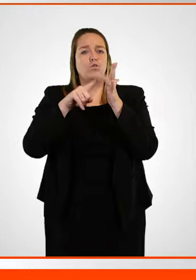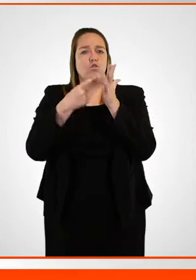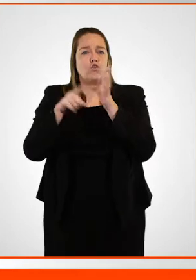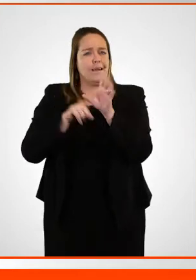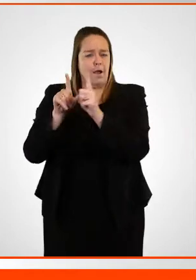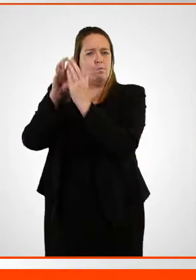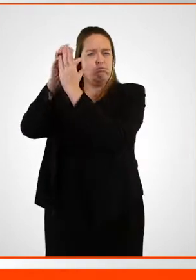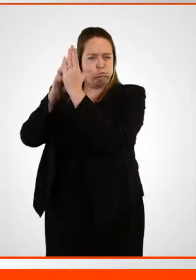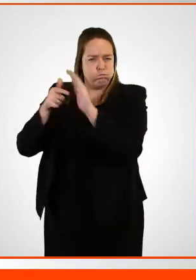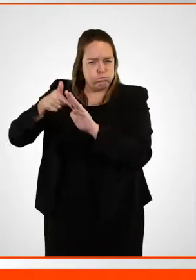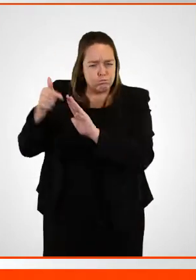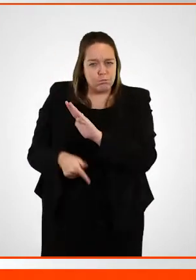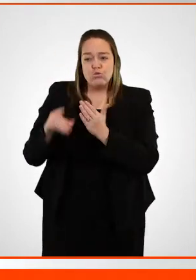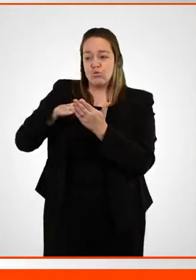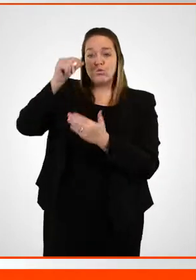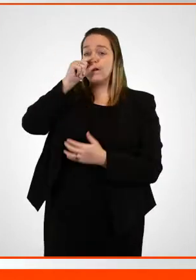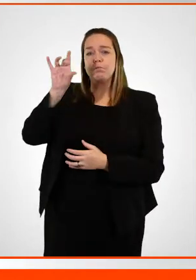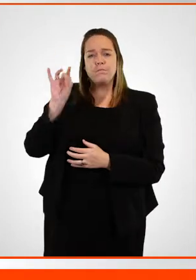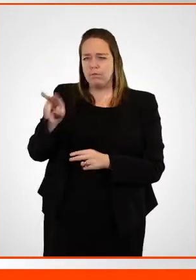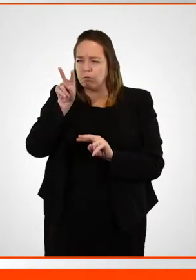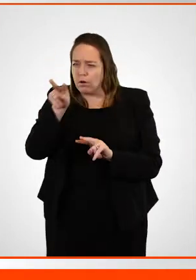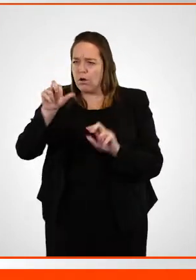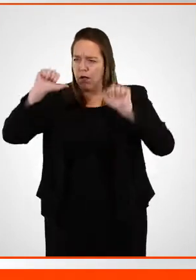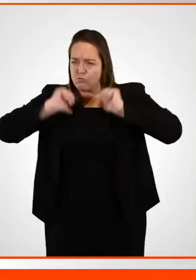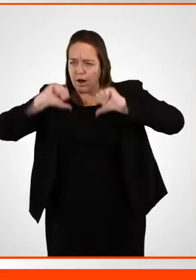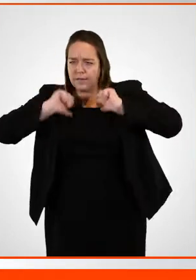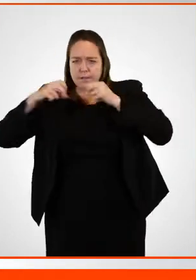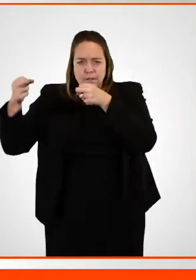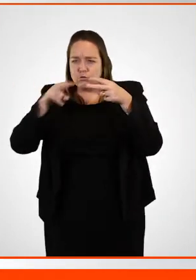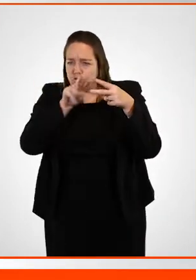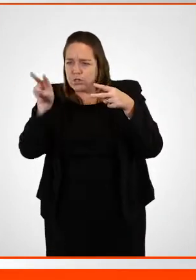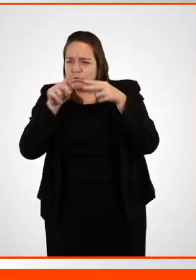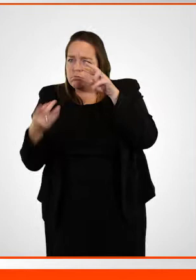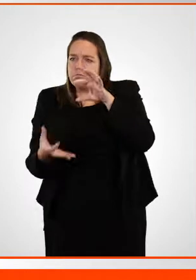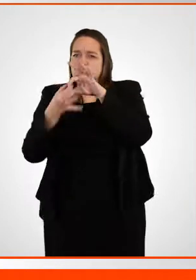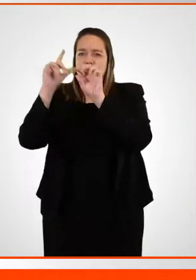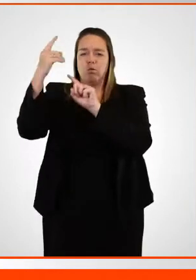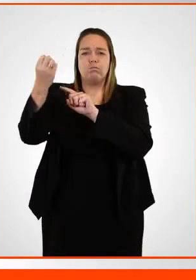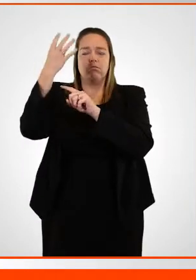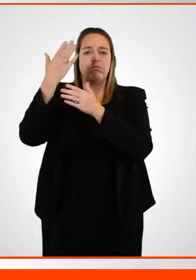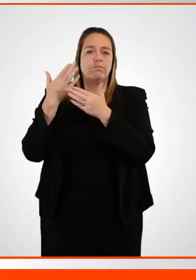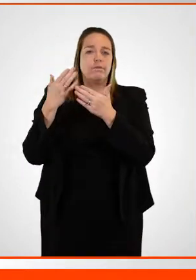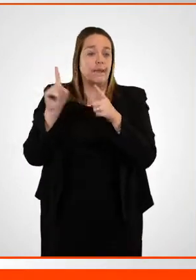that students can access themselves and practise reading that's tied to the content that's being taught in the classroom.